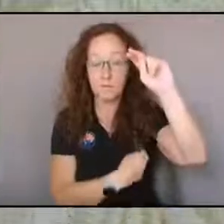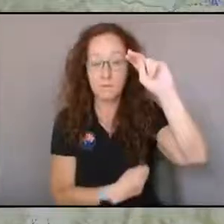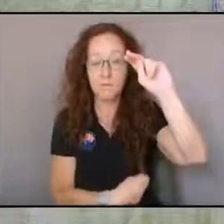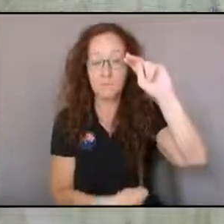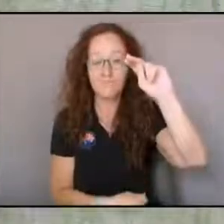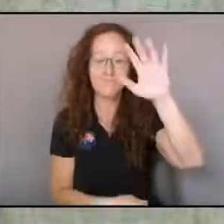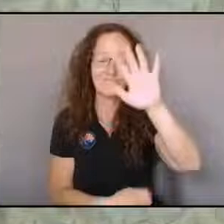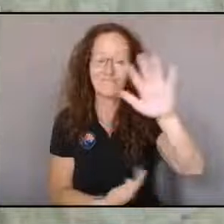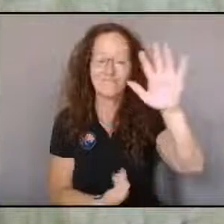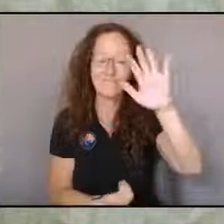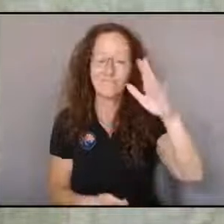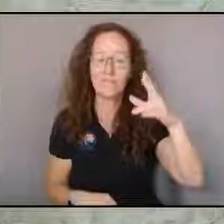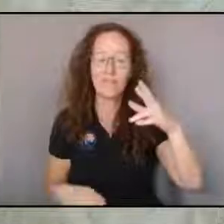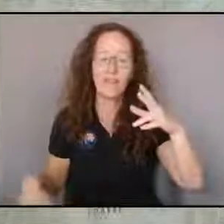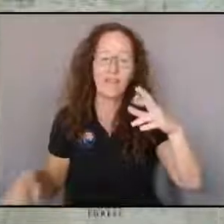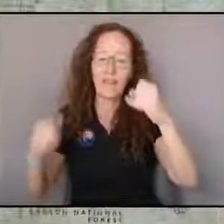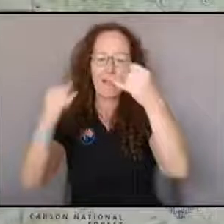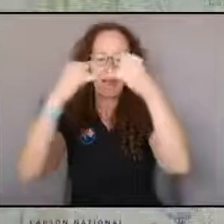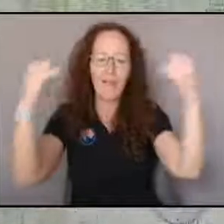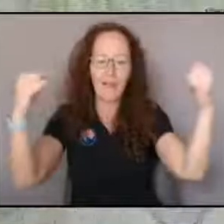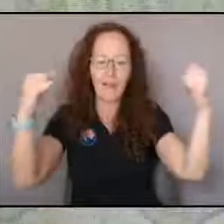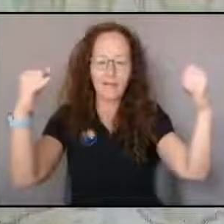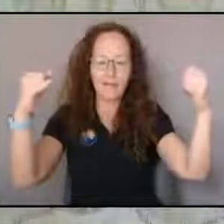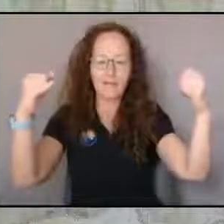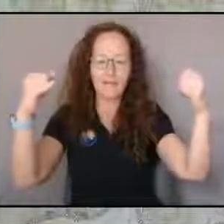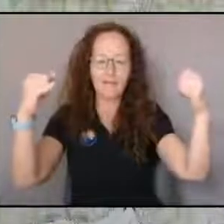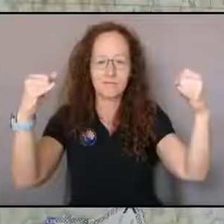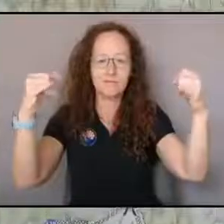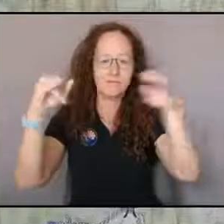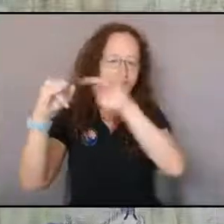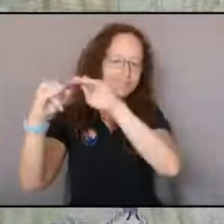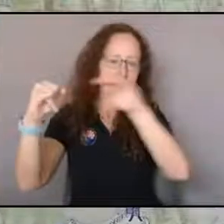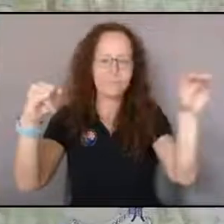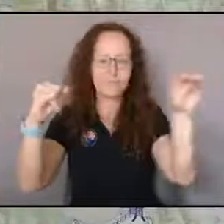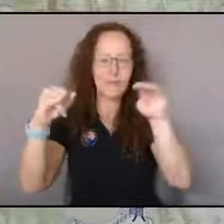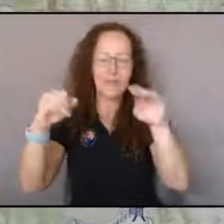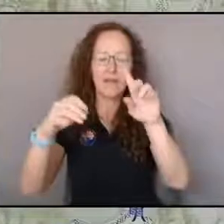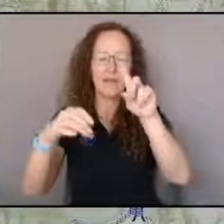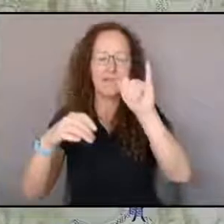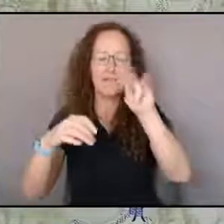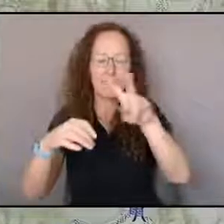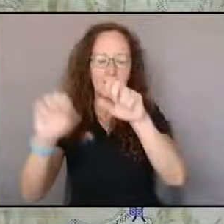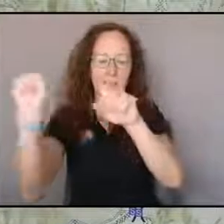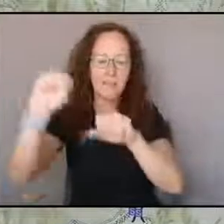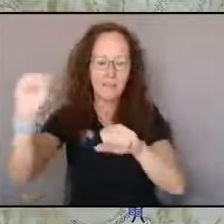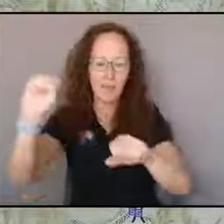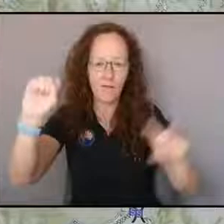ON THE NORTHERN END, THIS EAST-WEST LINE IN DIVISION SIERRA AND VICTOR, THE TIMBER RESOURCES ARE WORKING